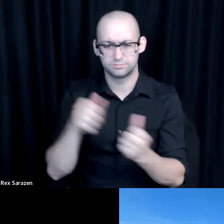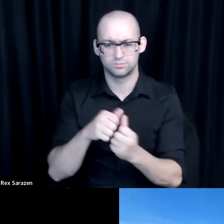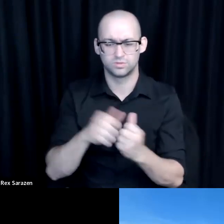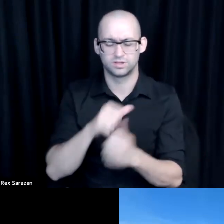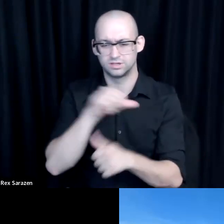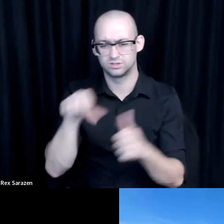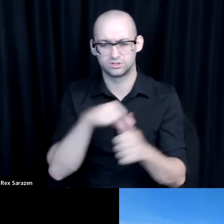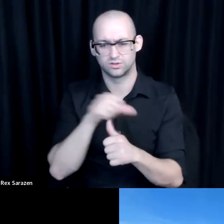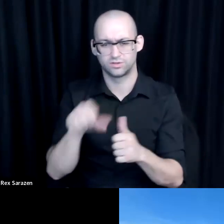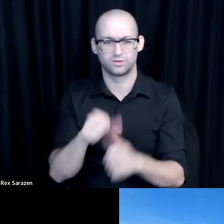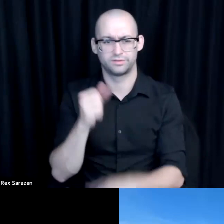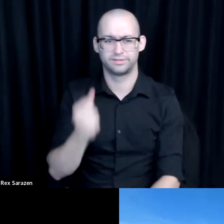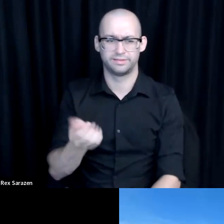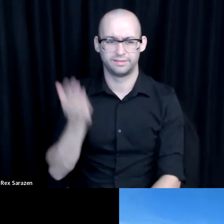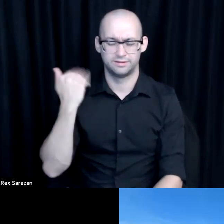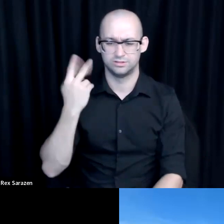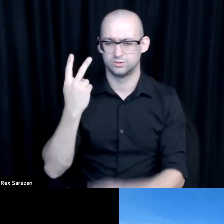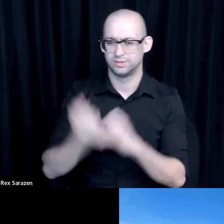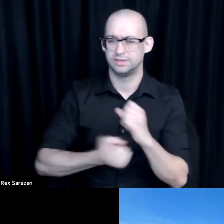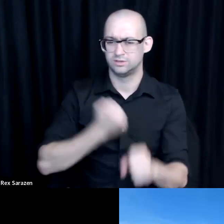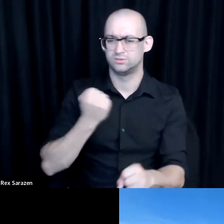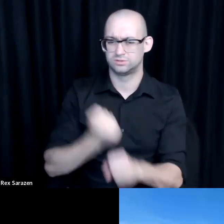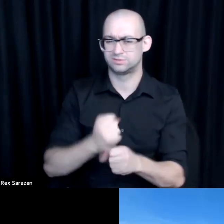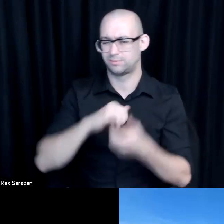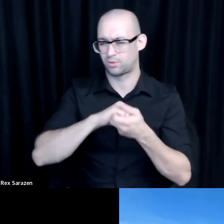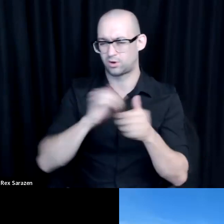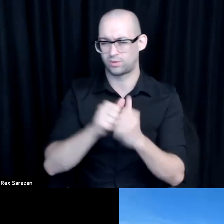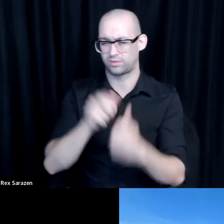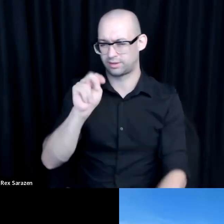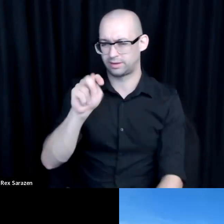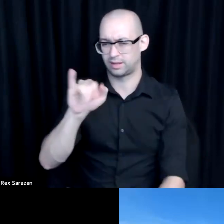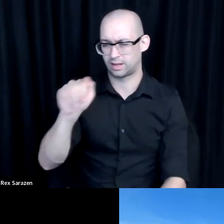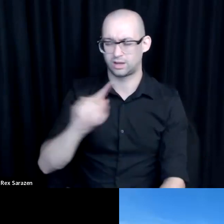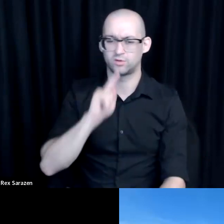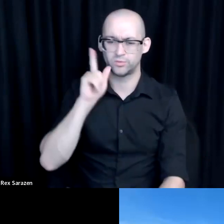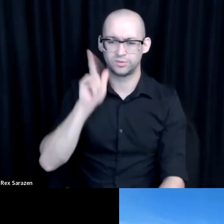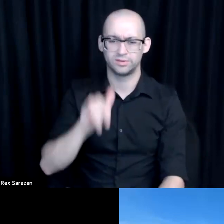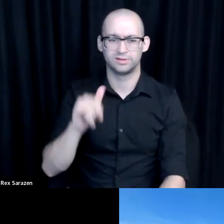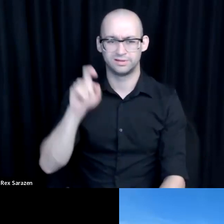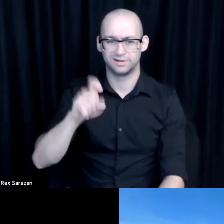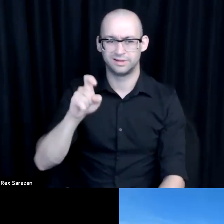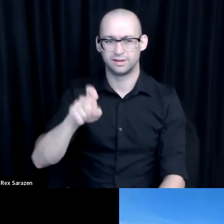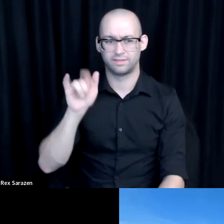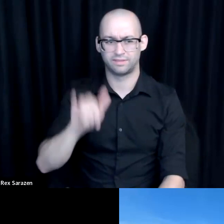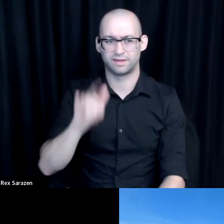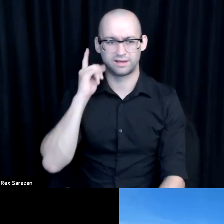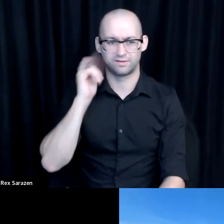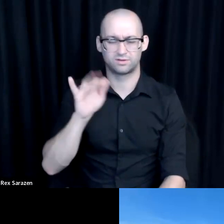with NTIA, that you know, many of the California Tribal Nations are looking to the Tribal Broadband